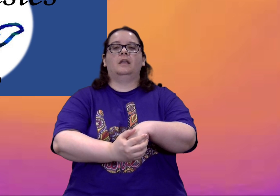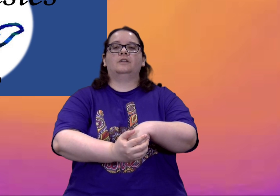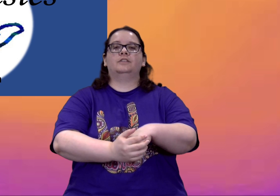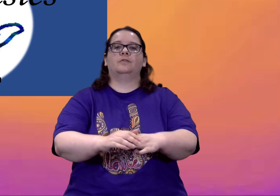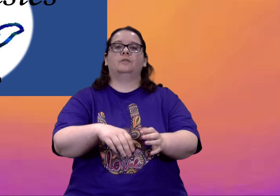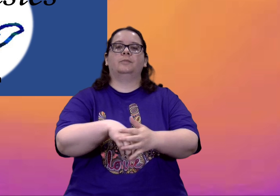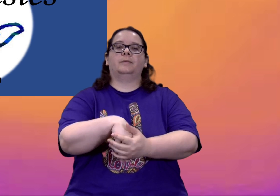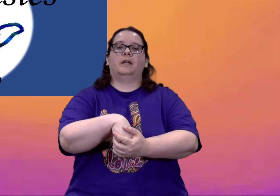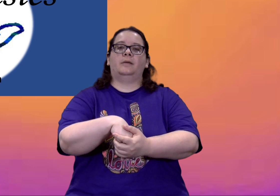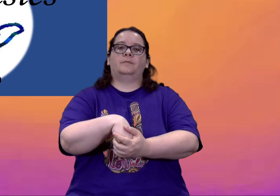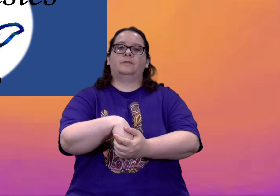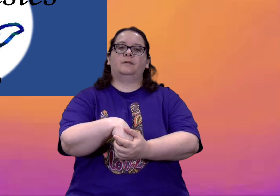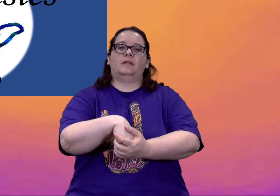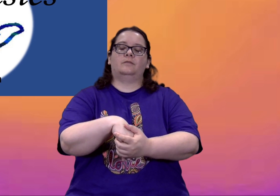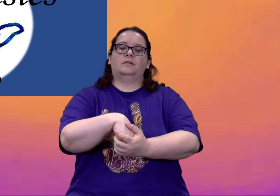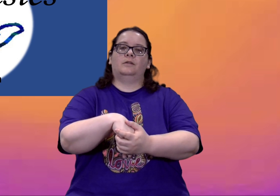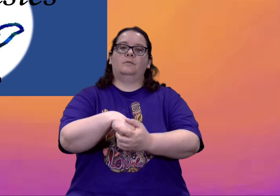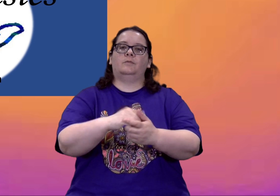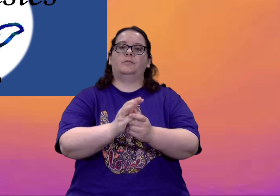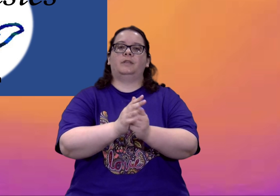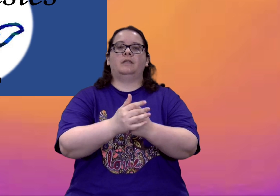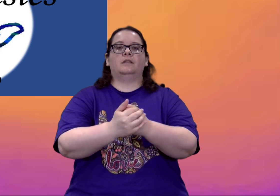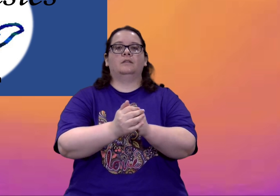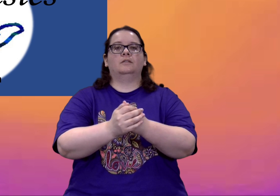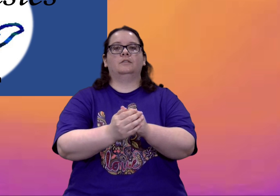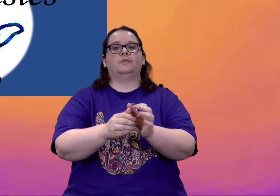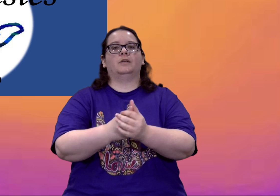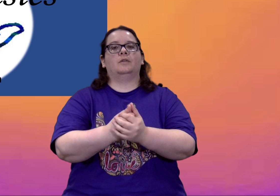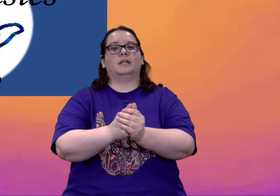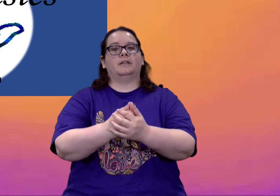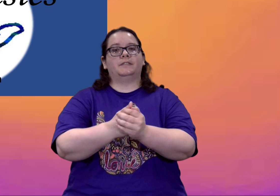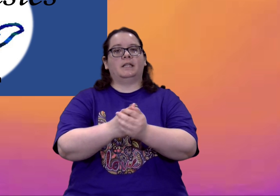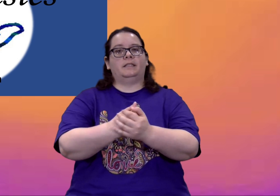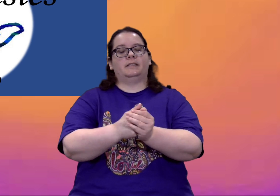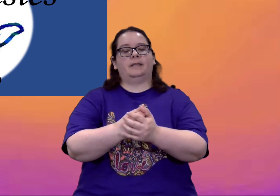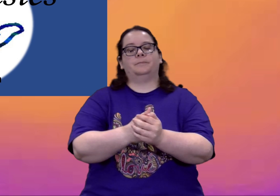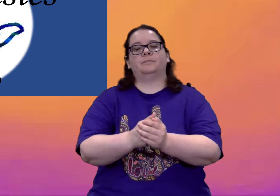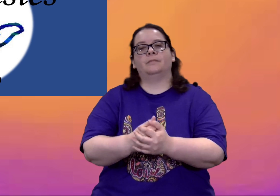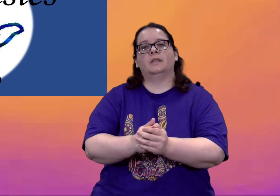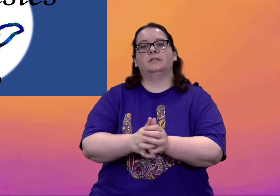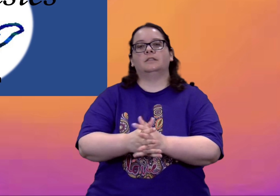and also warm them up. But we won't be doing a whole lot of signing today. So,